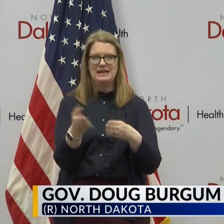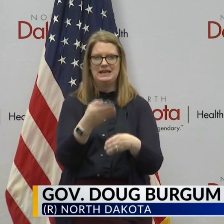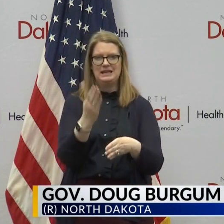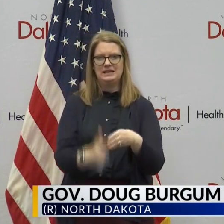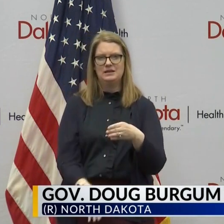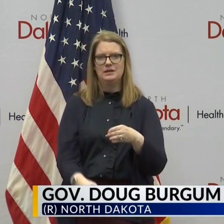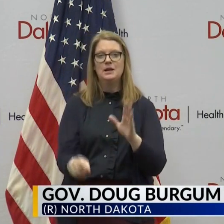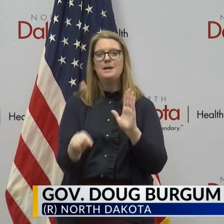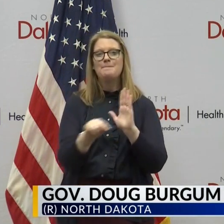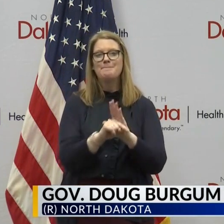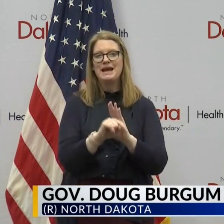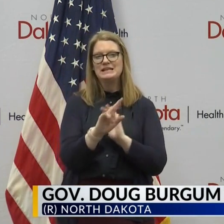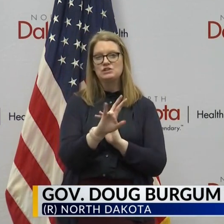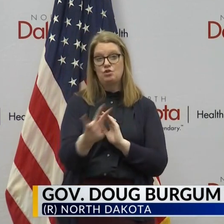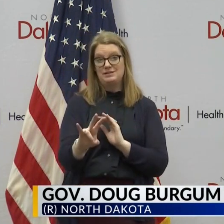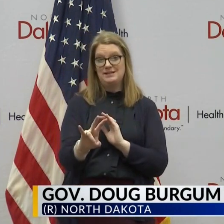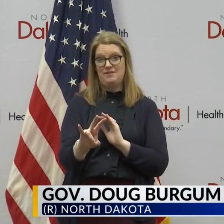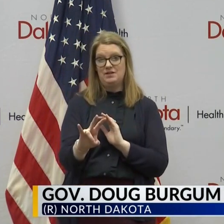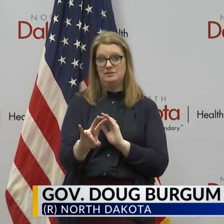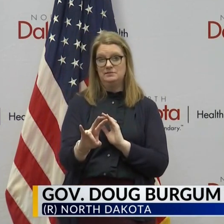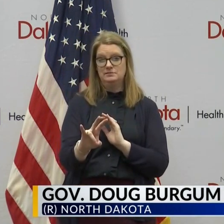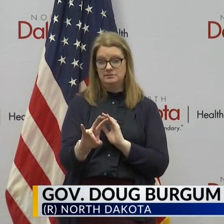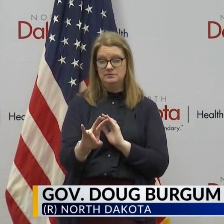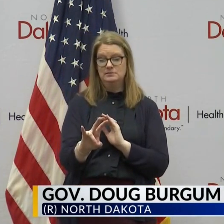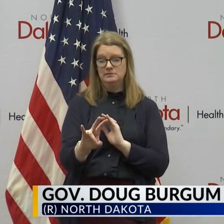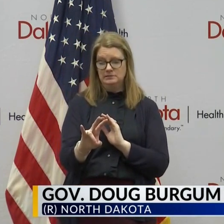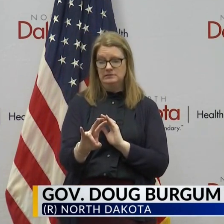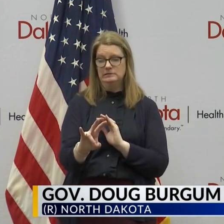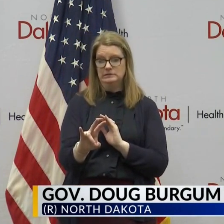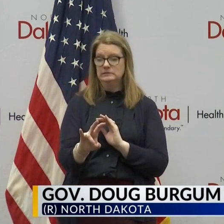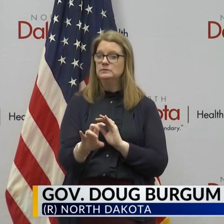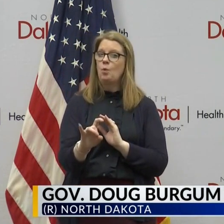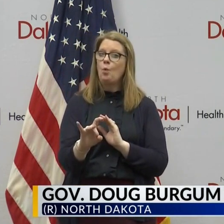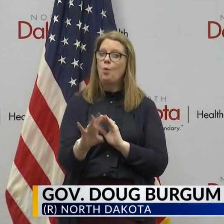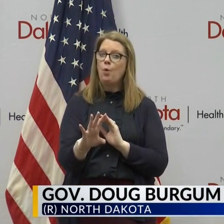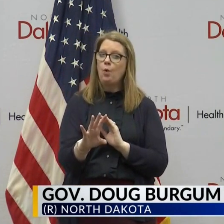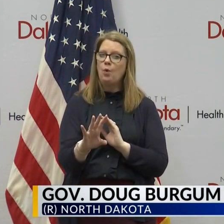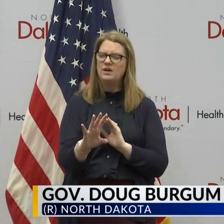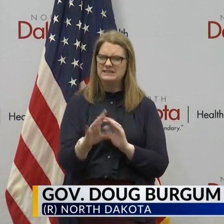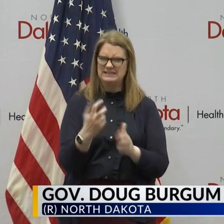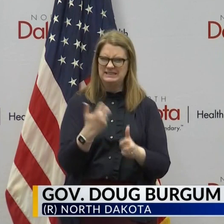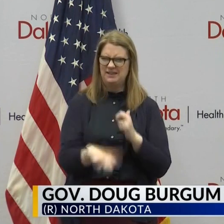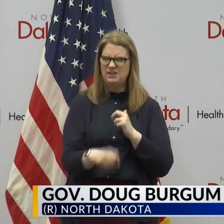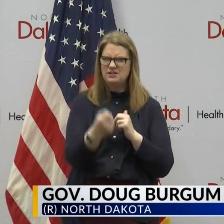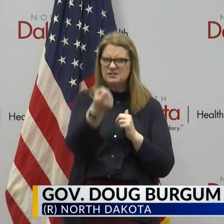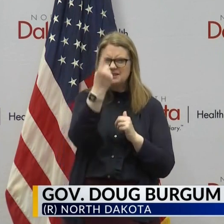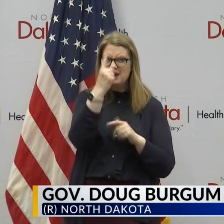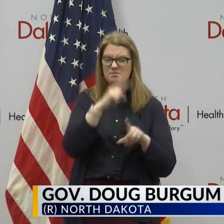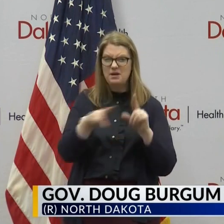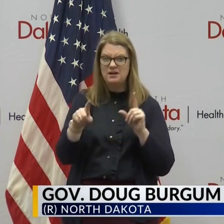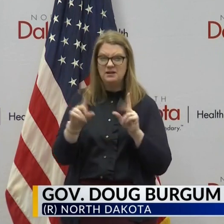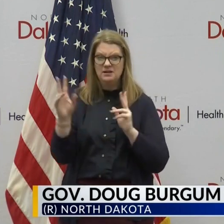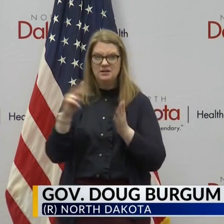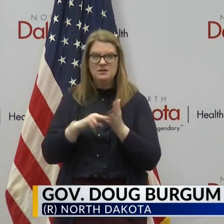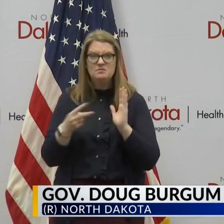INTERMEDIATE CREW THAT WAS TRADING $18.23 WHEN IT CLOSED ON FRIDAY.